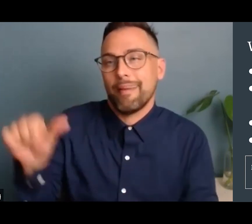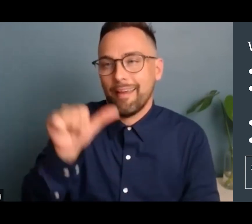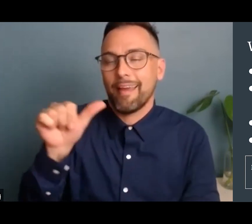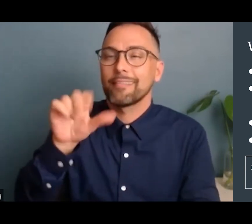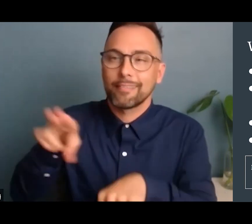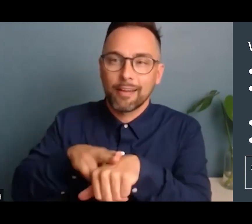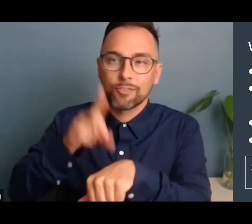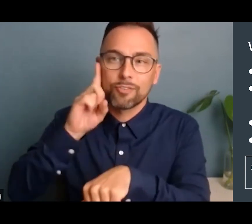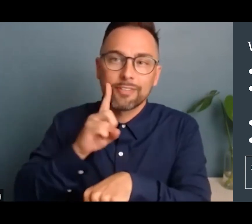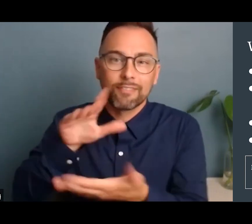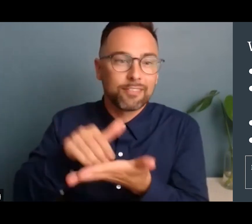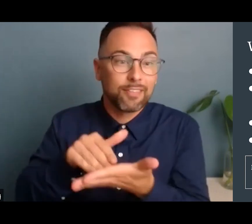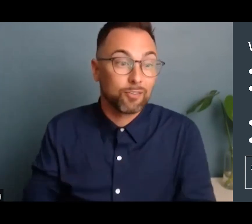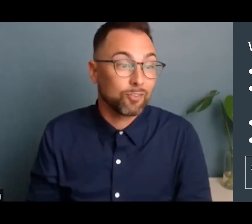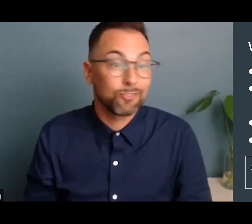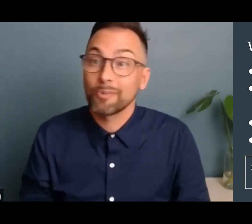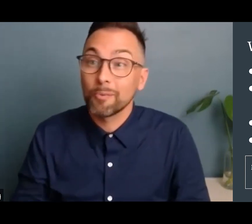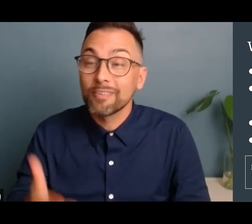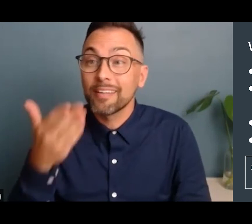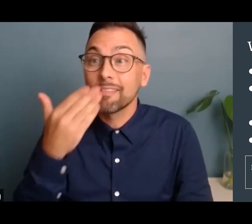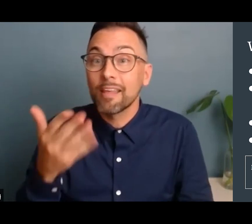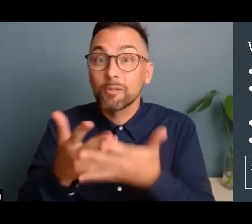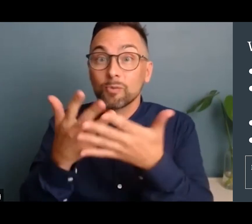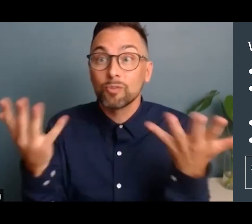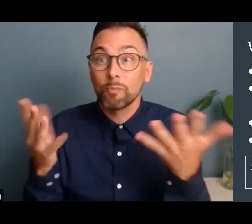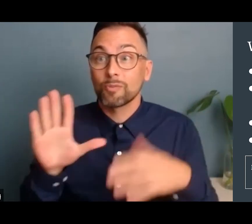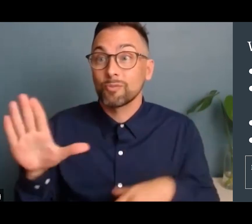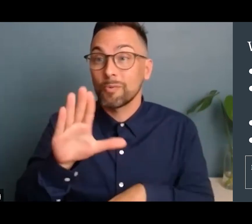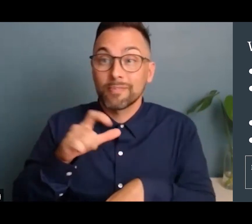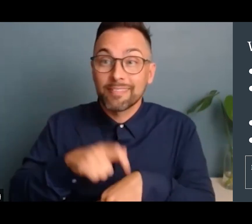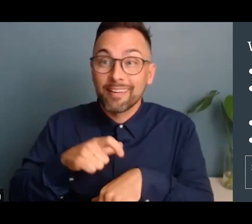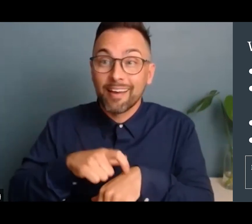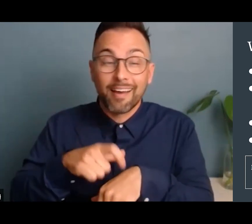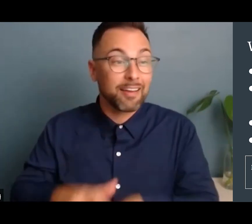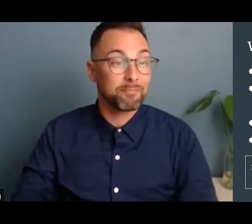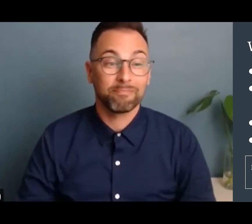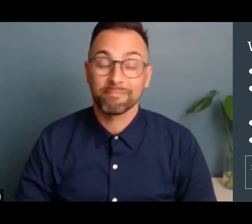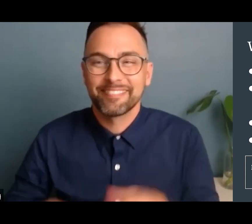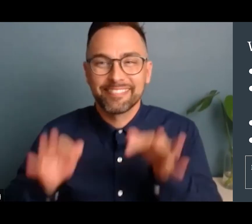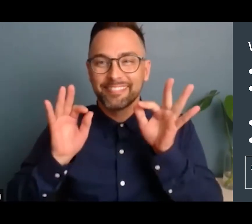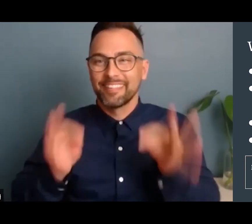an email at help@nationaldeafcenter.org. Thank you so much for your time today.